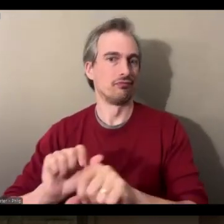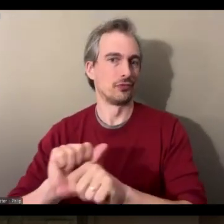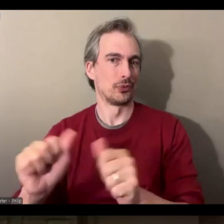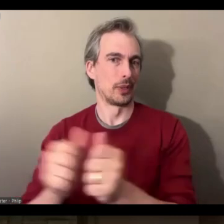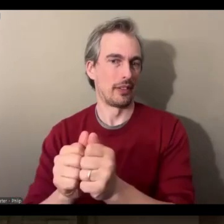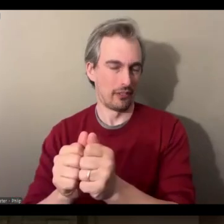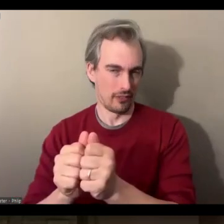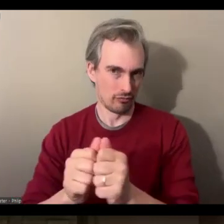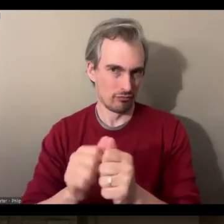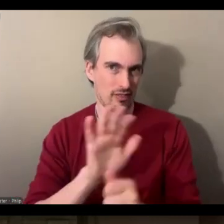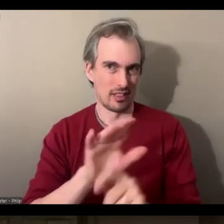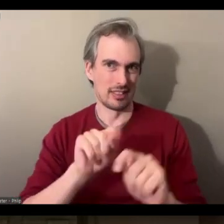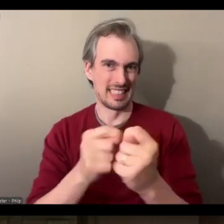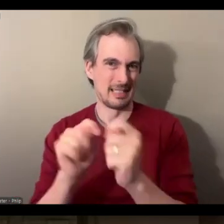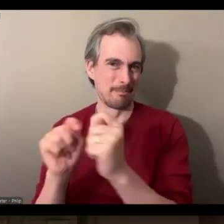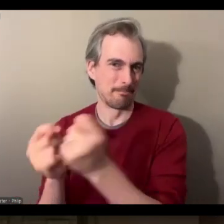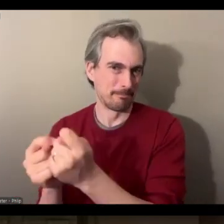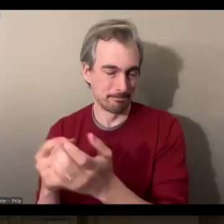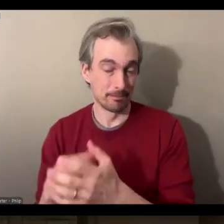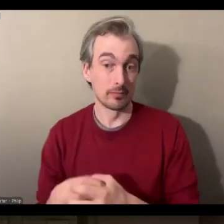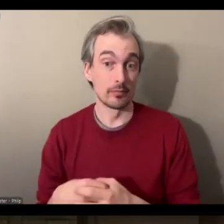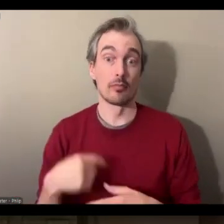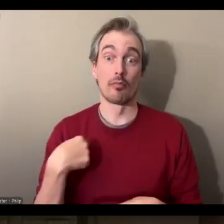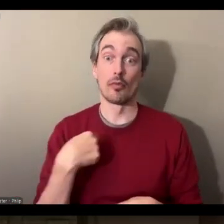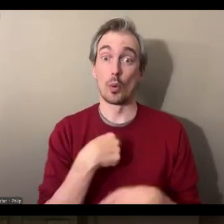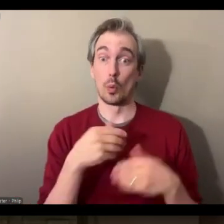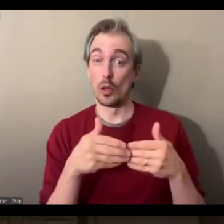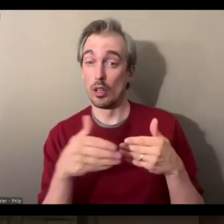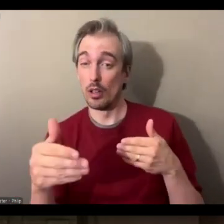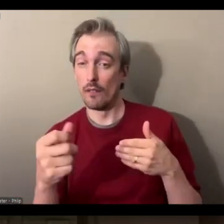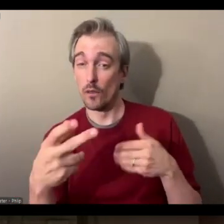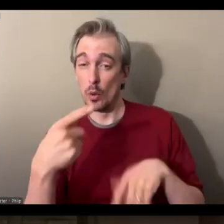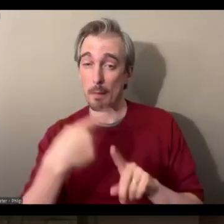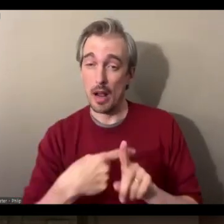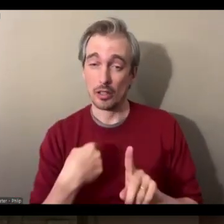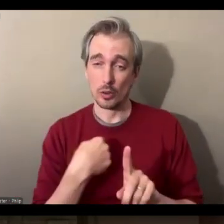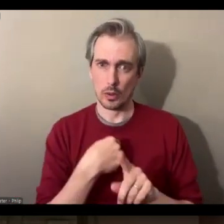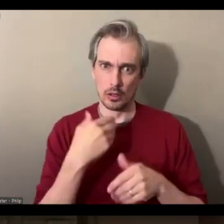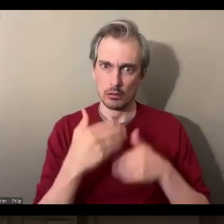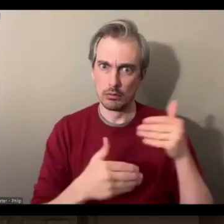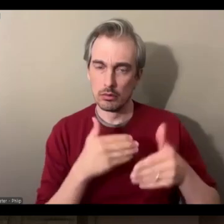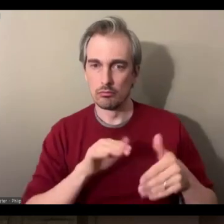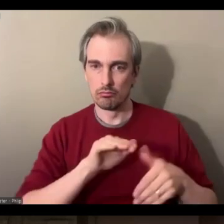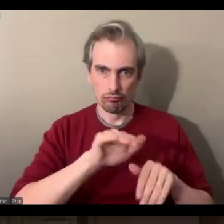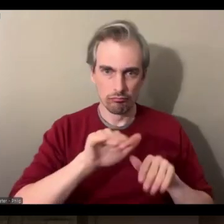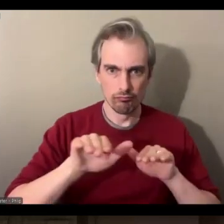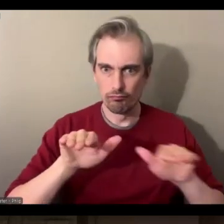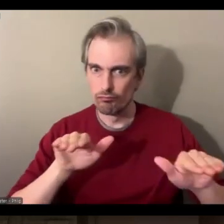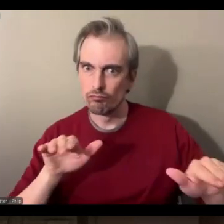we ensured that the thing that we're gonna launch with we're gonna know exactly what works and how,